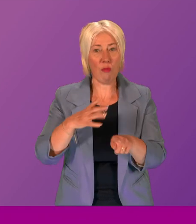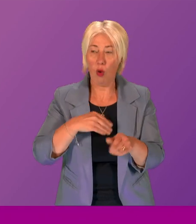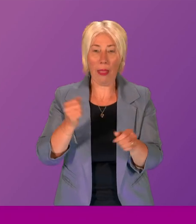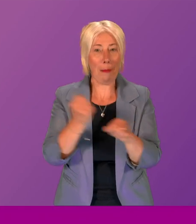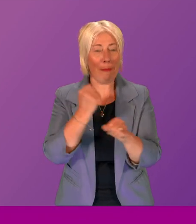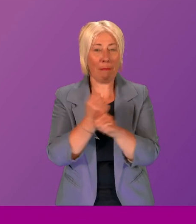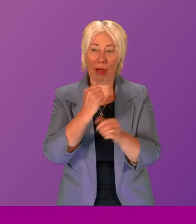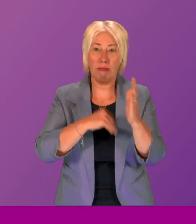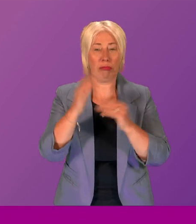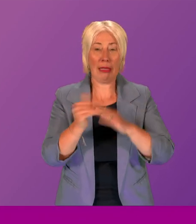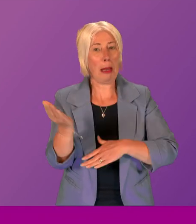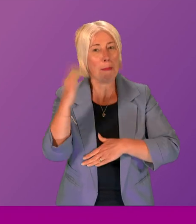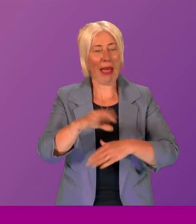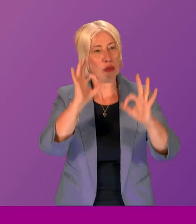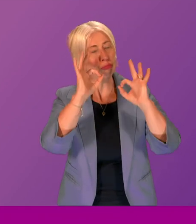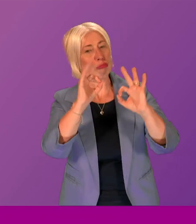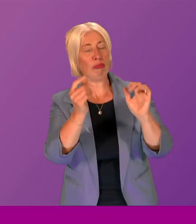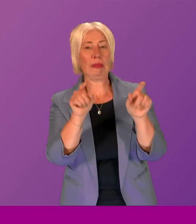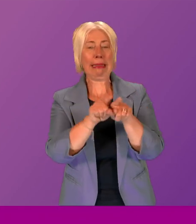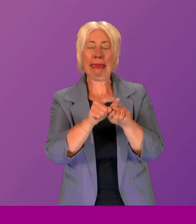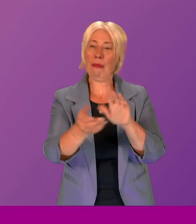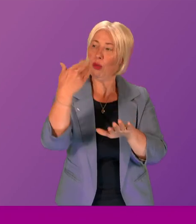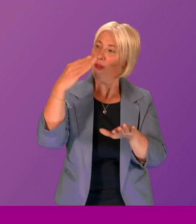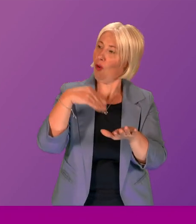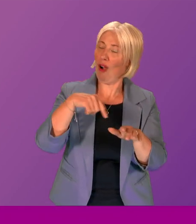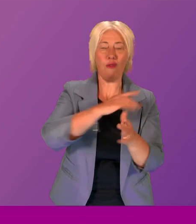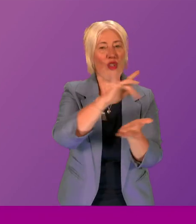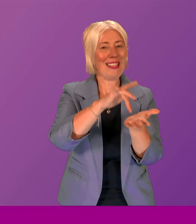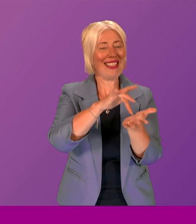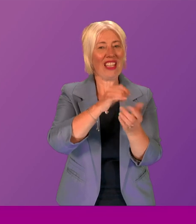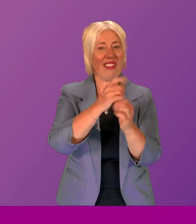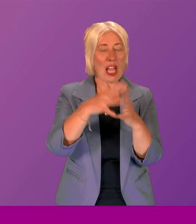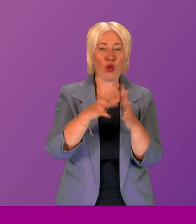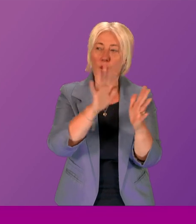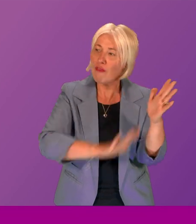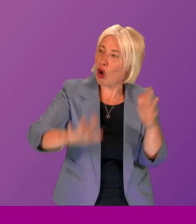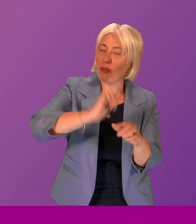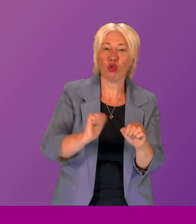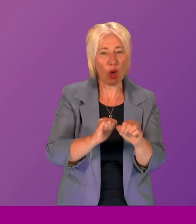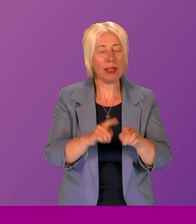for the benefit of the city and the country as a whole. There are differences between the